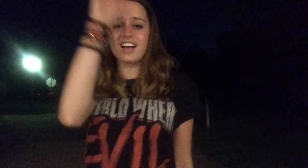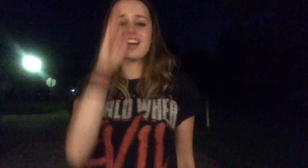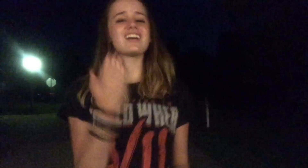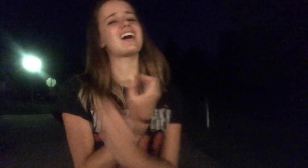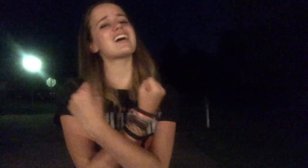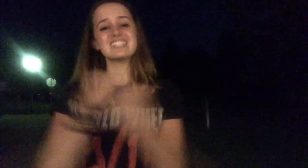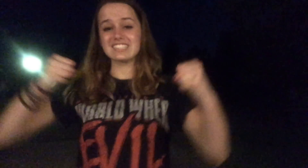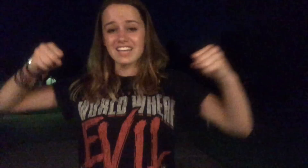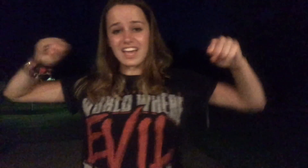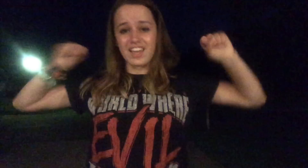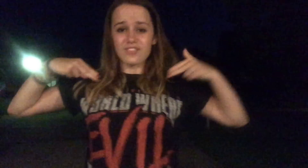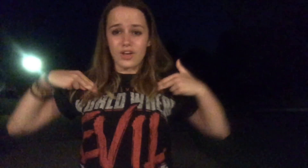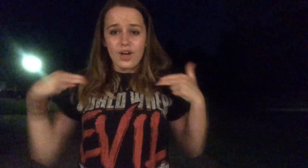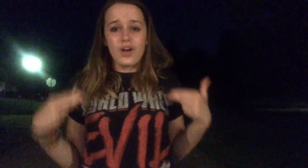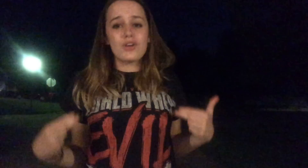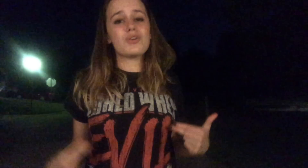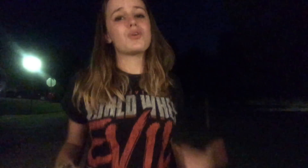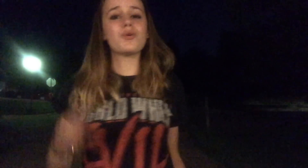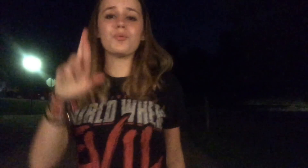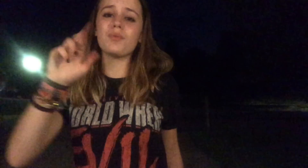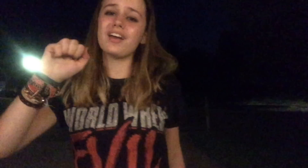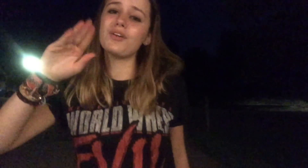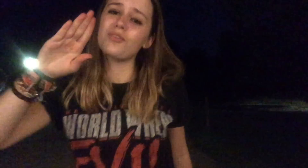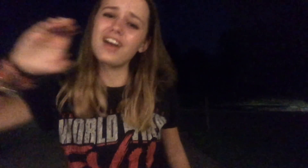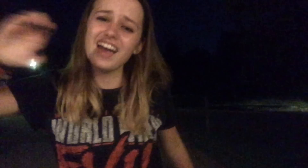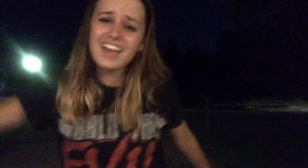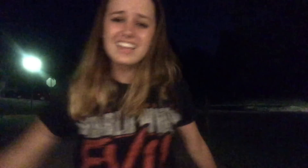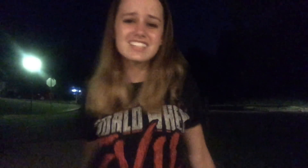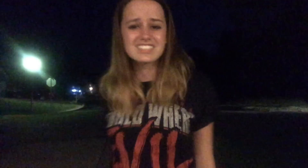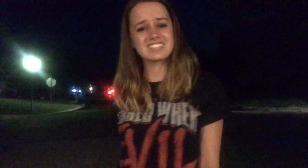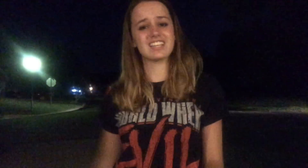God save the human race.